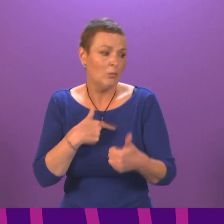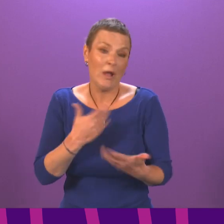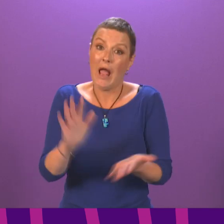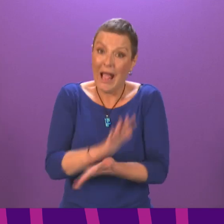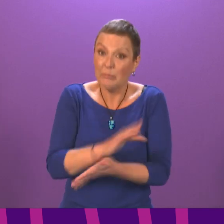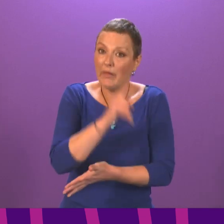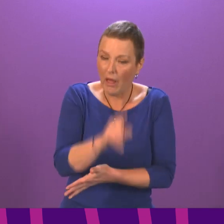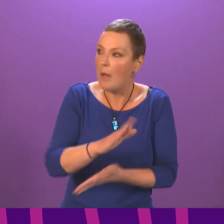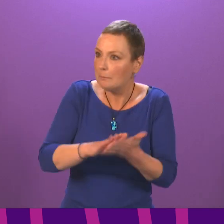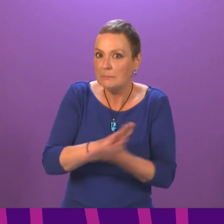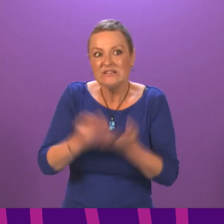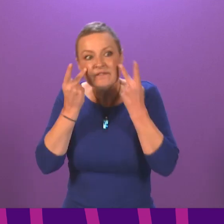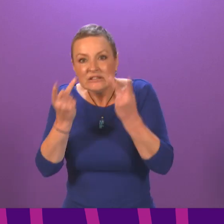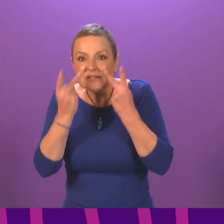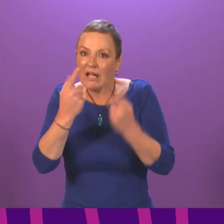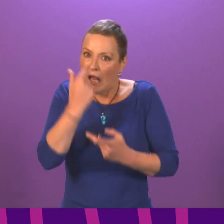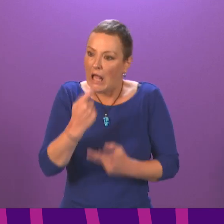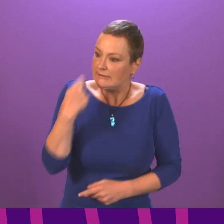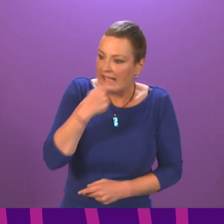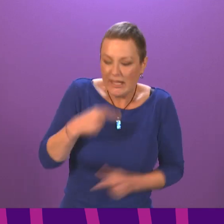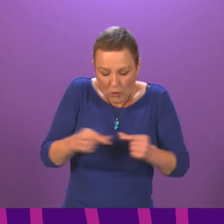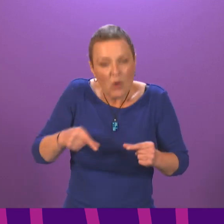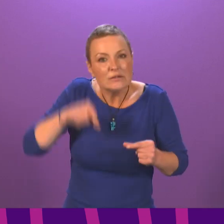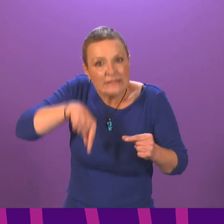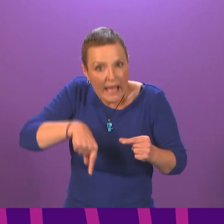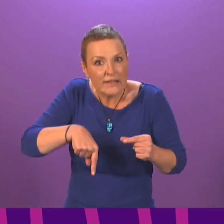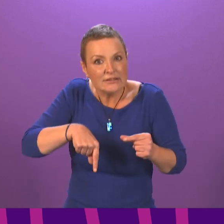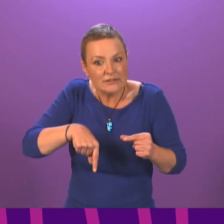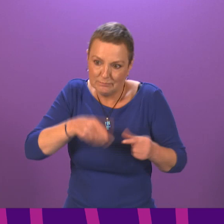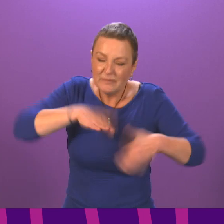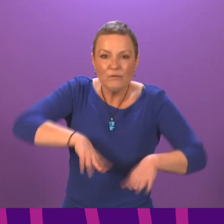for care home visitors. In October, however, the Government announced testing for all care